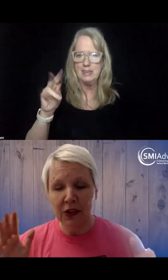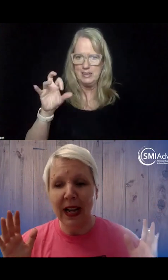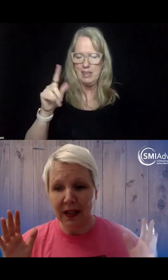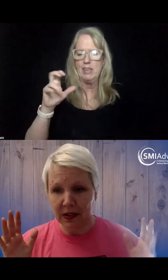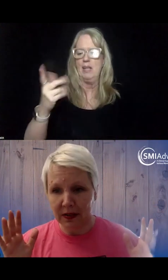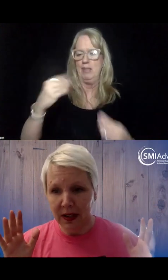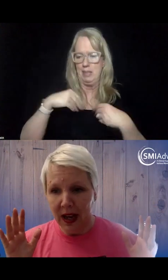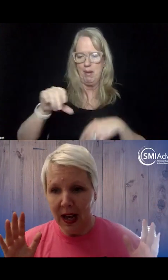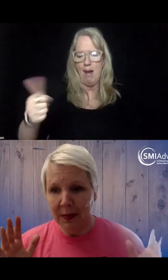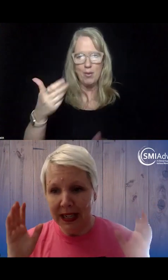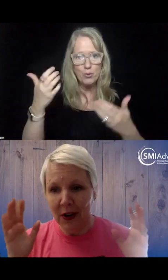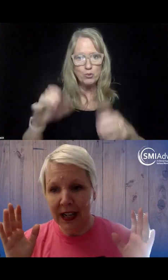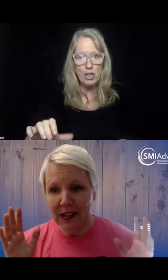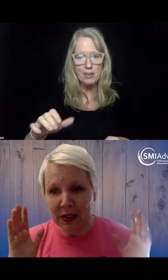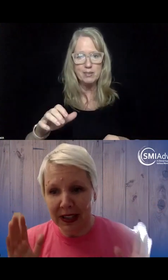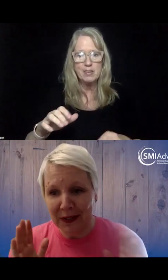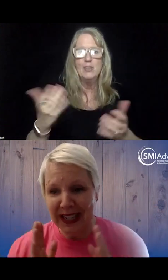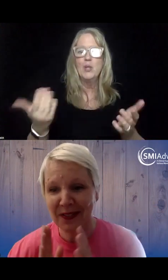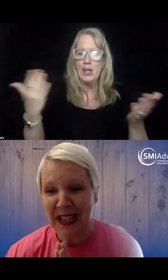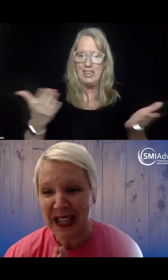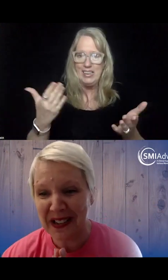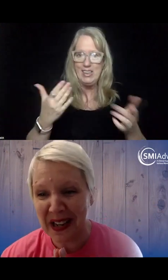CHANCE SO IT IS. I AM DELIVERING ON